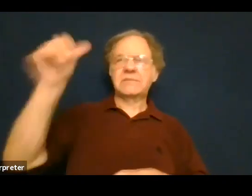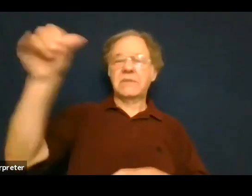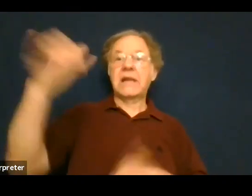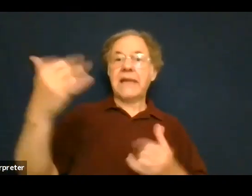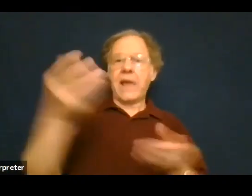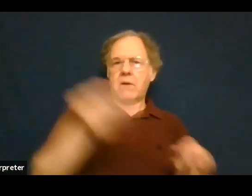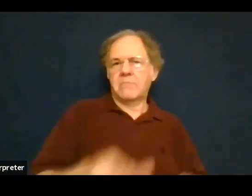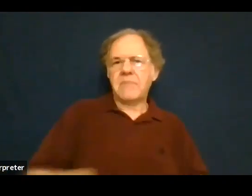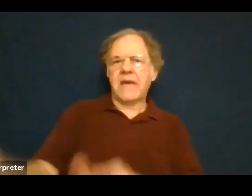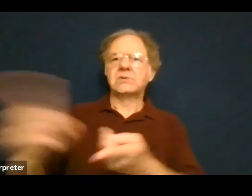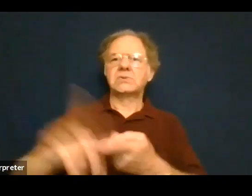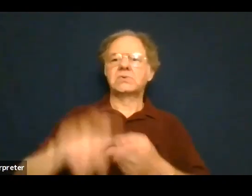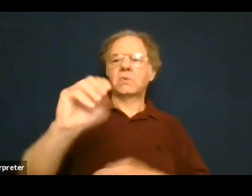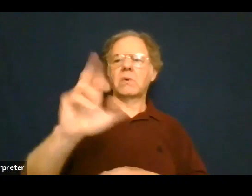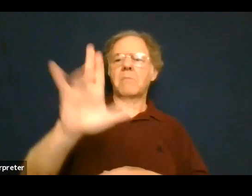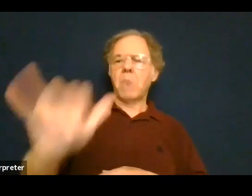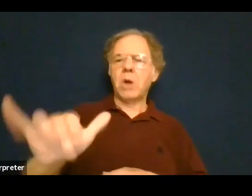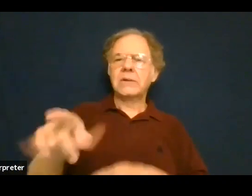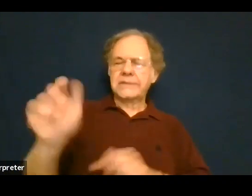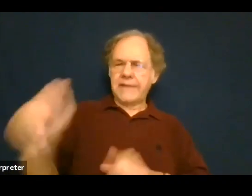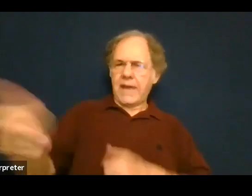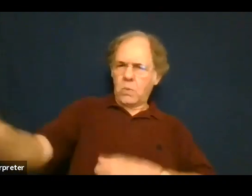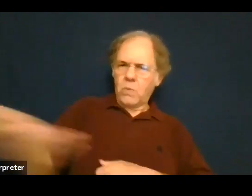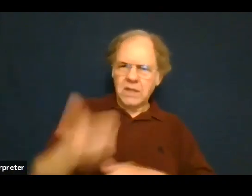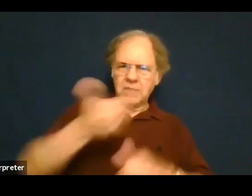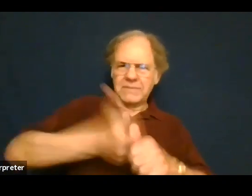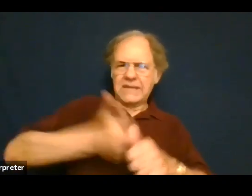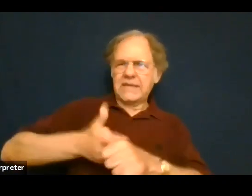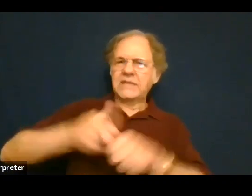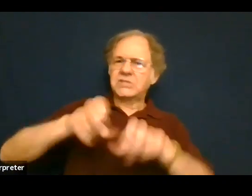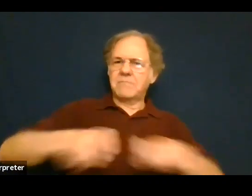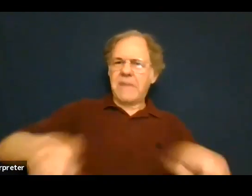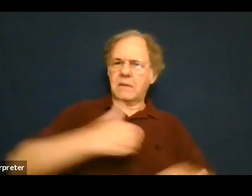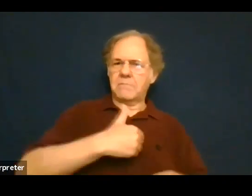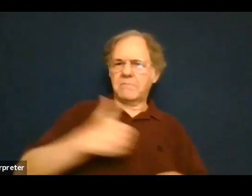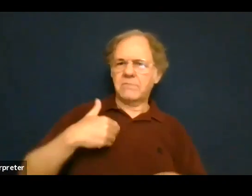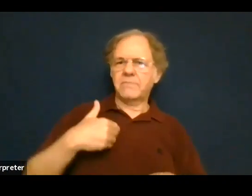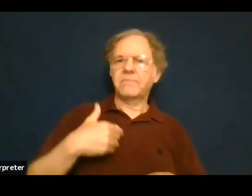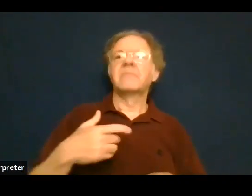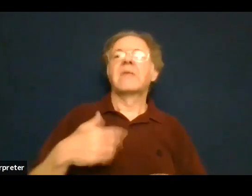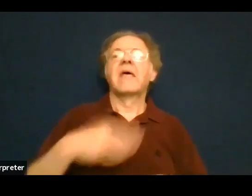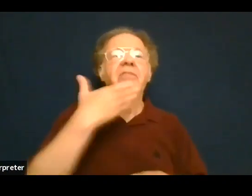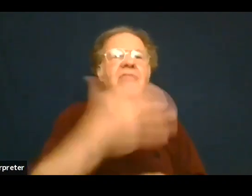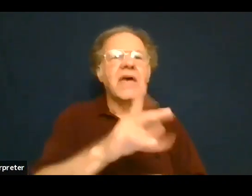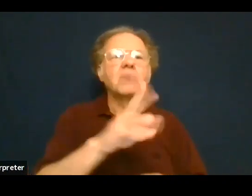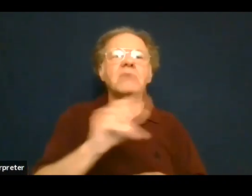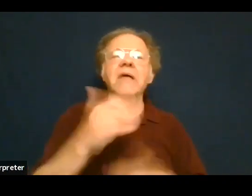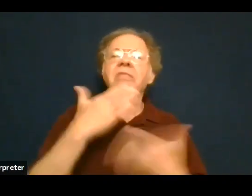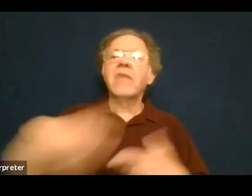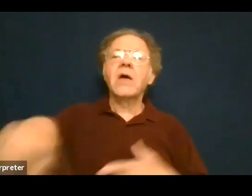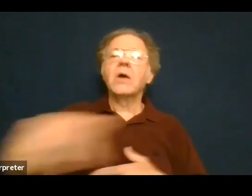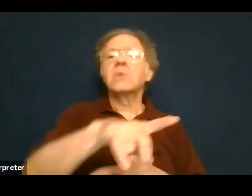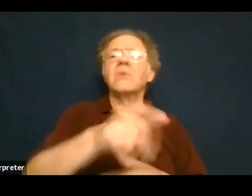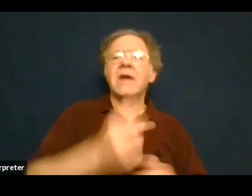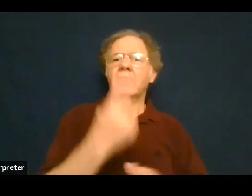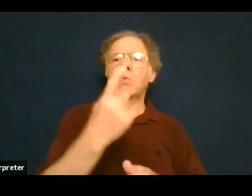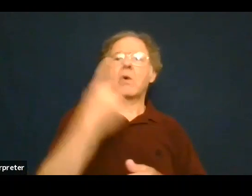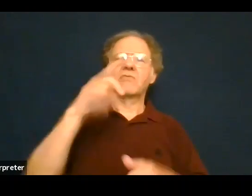to welcome all of our panelists. Thank you very much, Krista. Thank you, everybody, for hanging out. I know this is the last day of the conference,